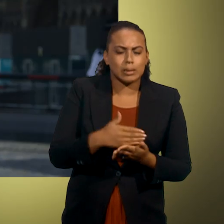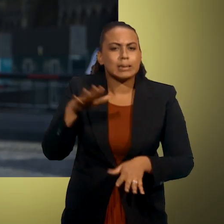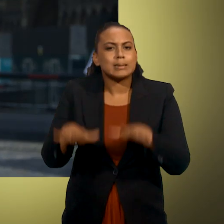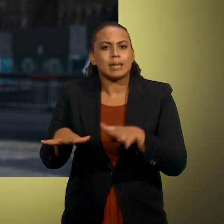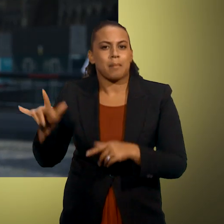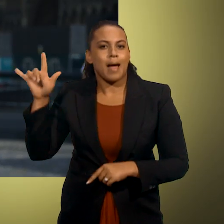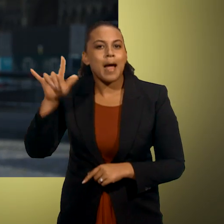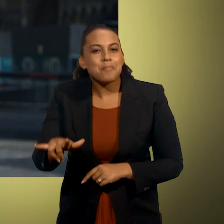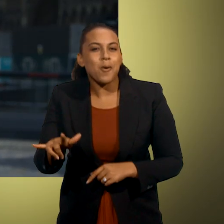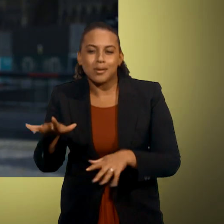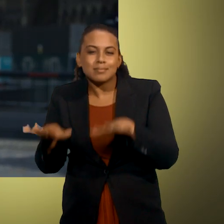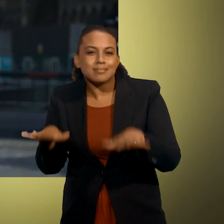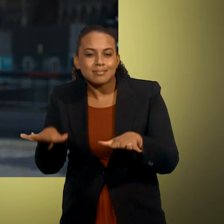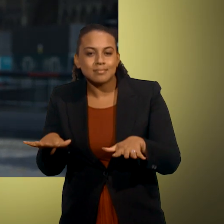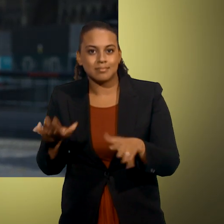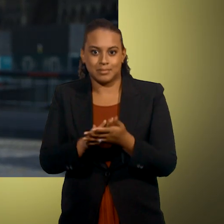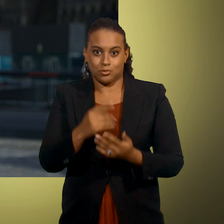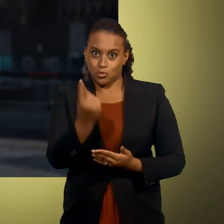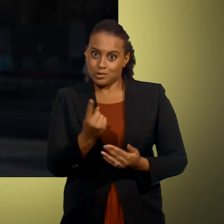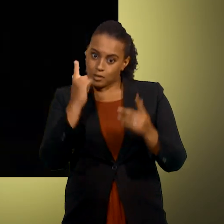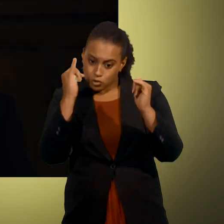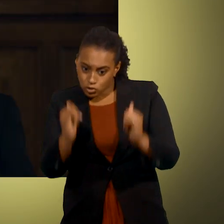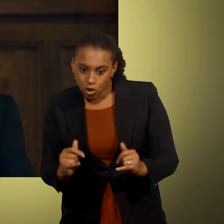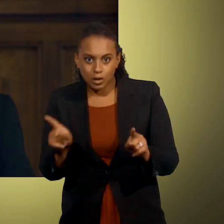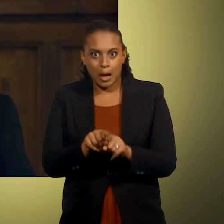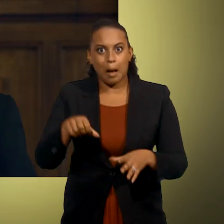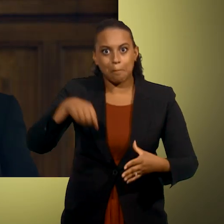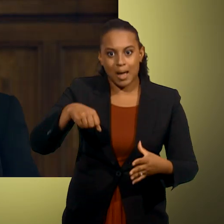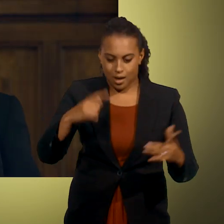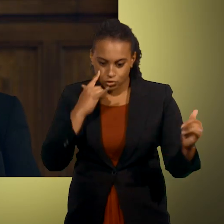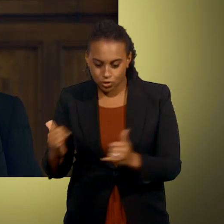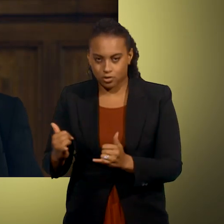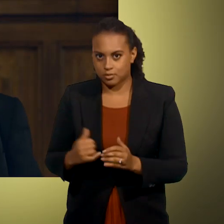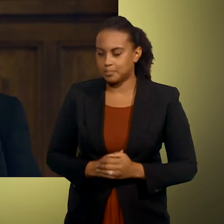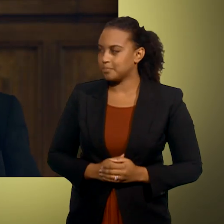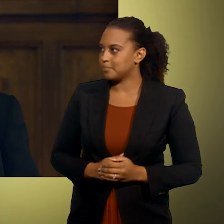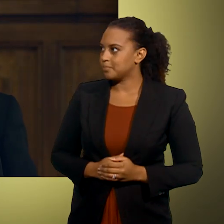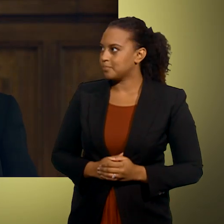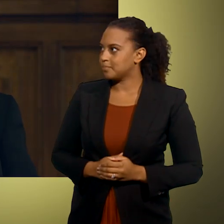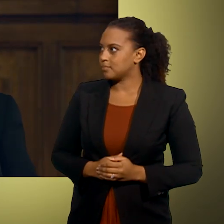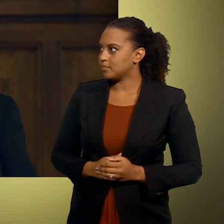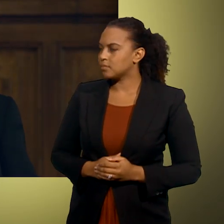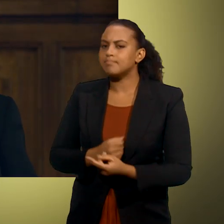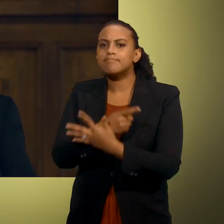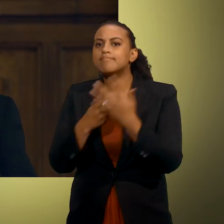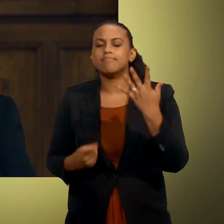You and your bags will be subject to a search. Understandably, there are a number of items which are not permitted to be brought into